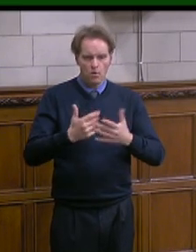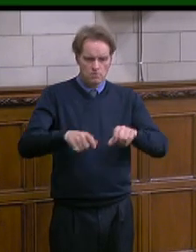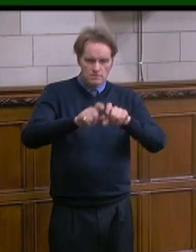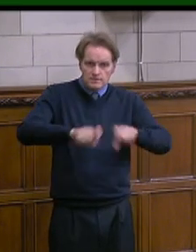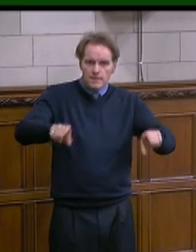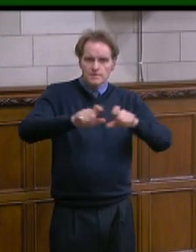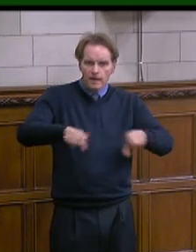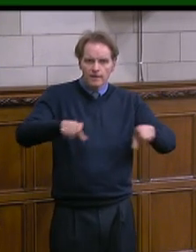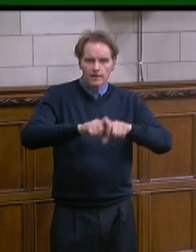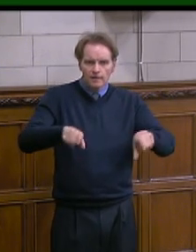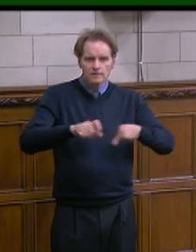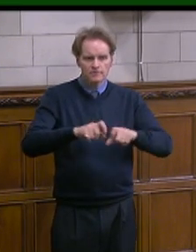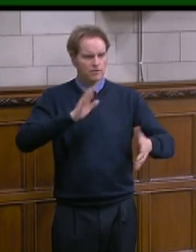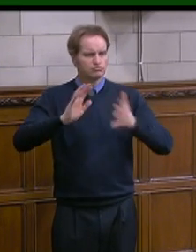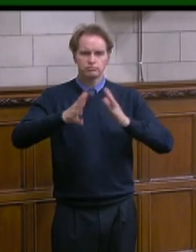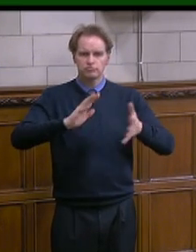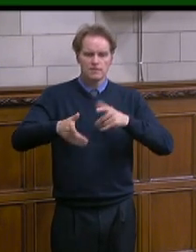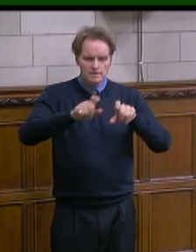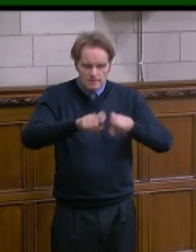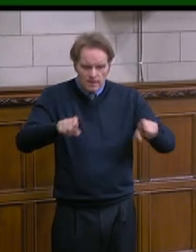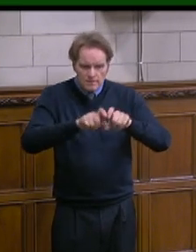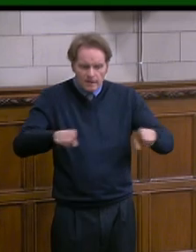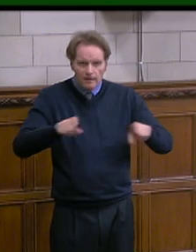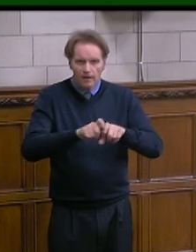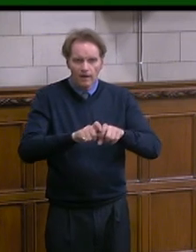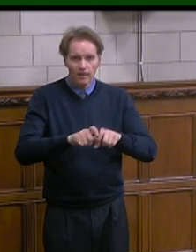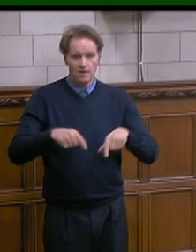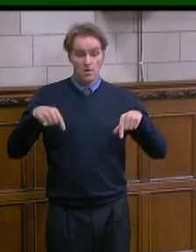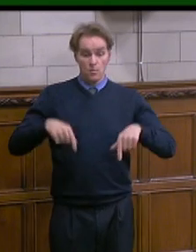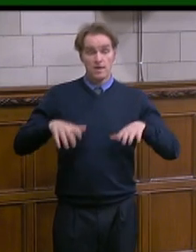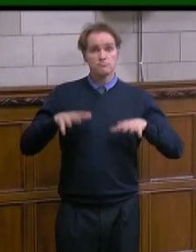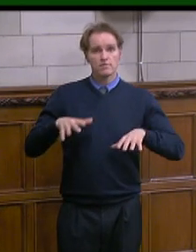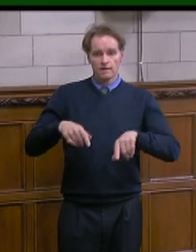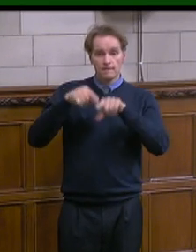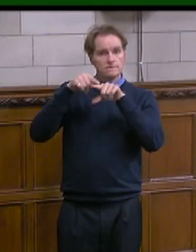We are following in the footsteps of New Zealand and Australia in doing that.